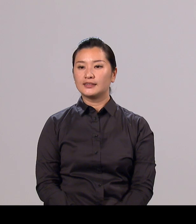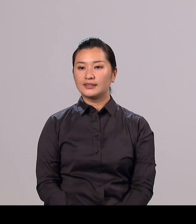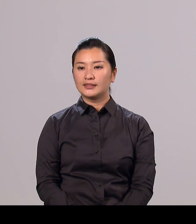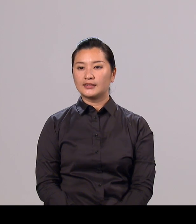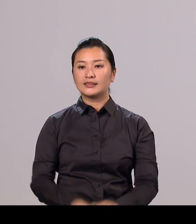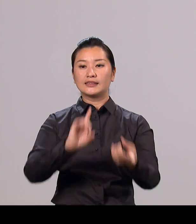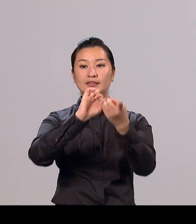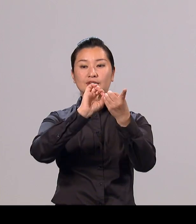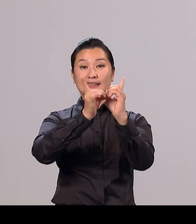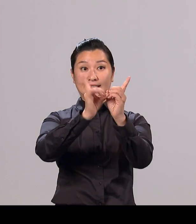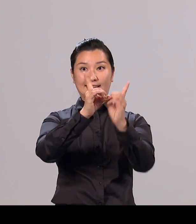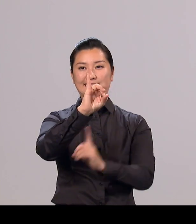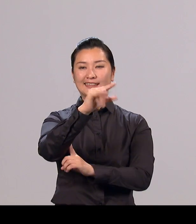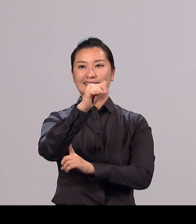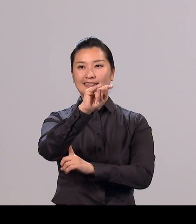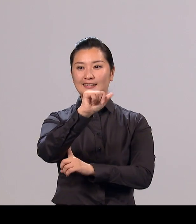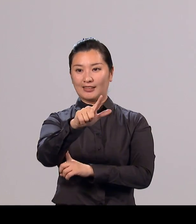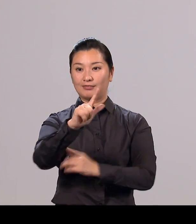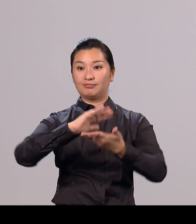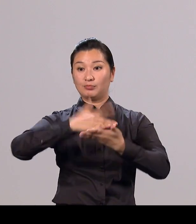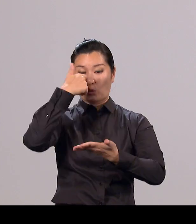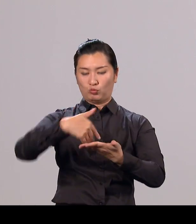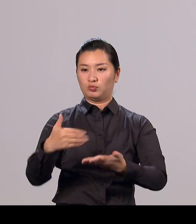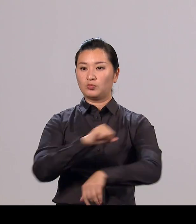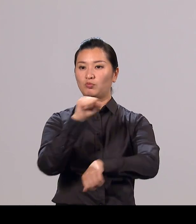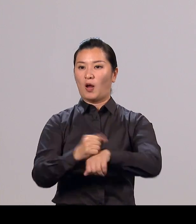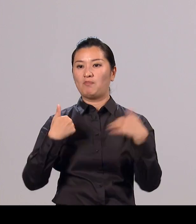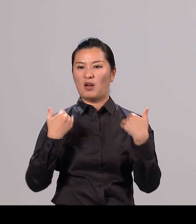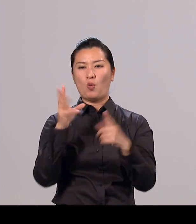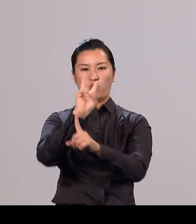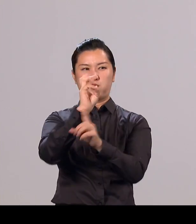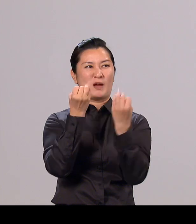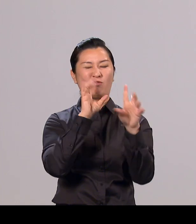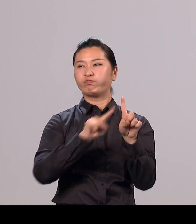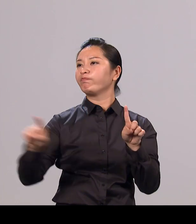Because Singapore is well-connected, we have got fibre everywhere and our people are IT savvy.